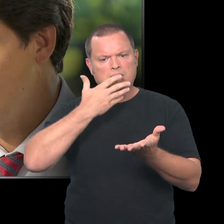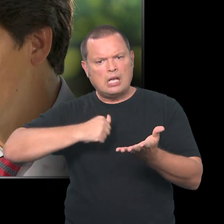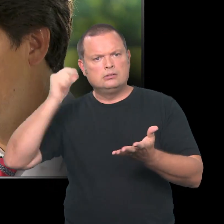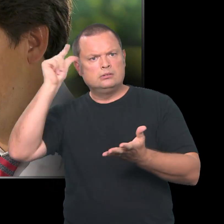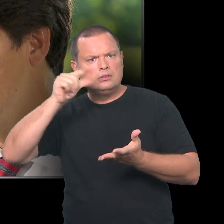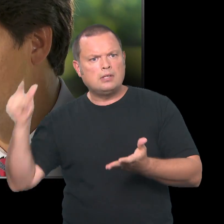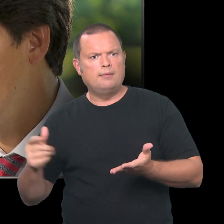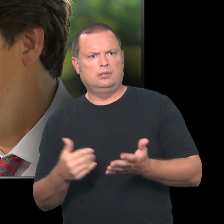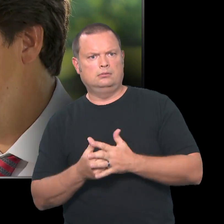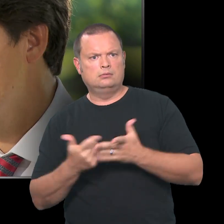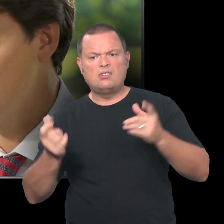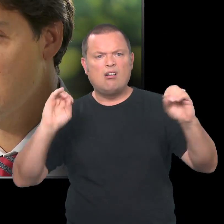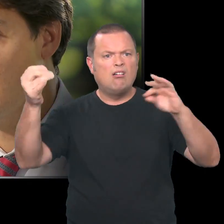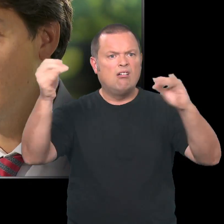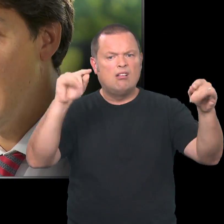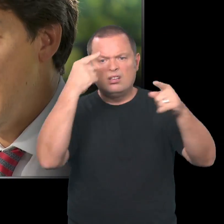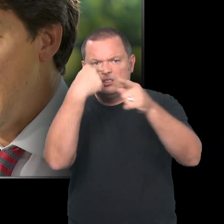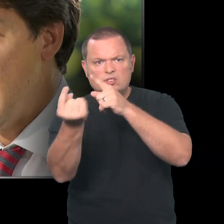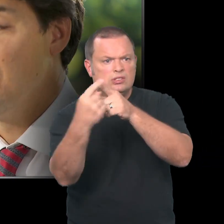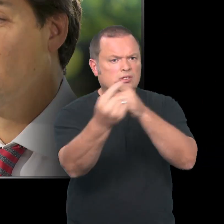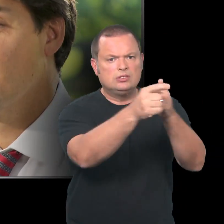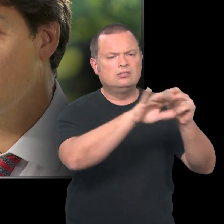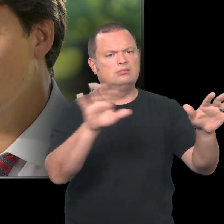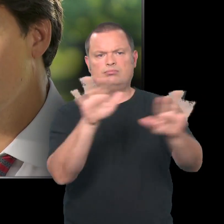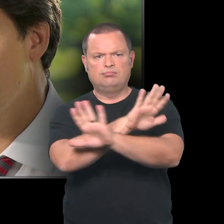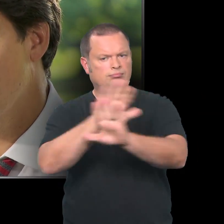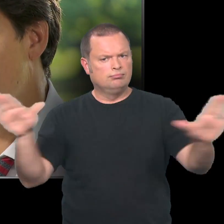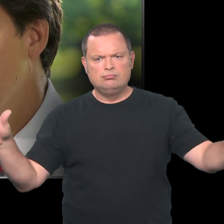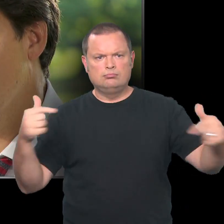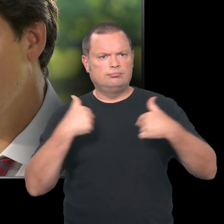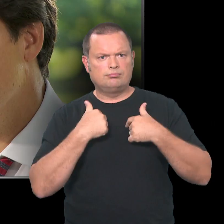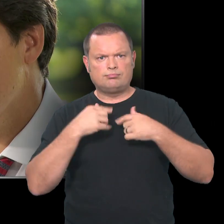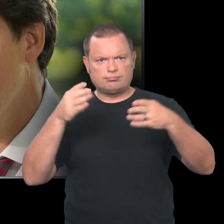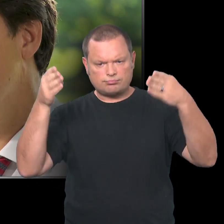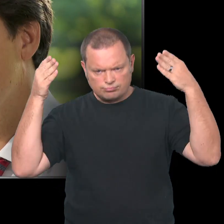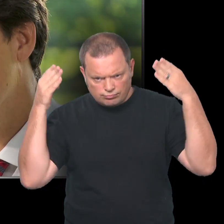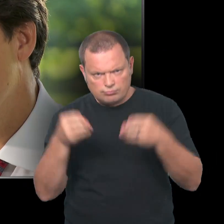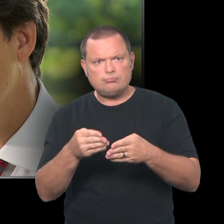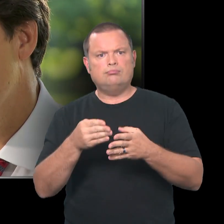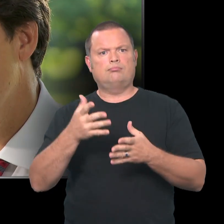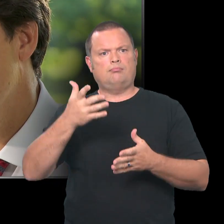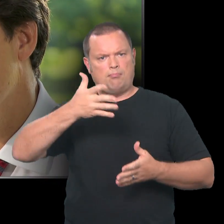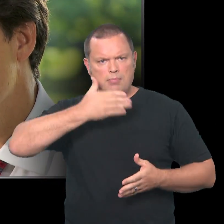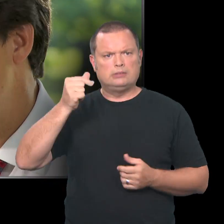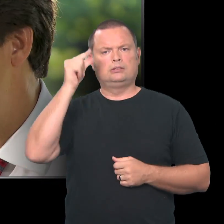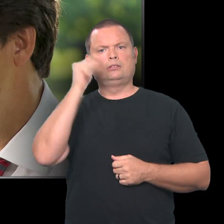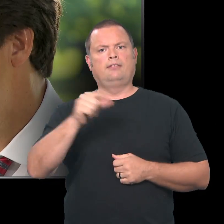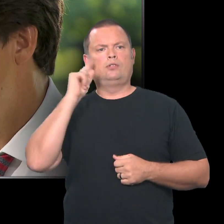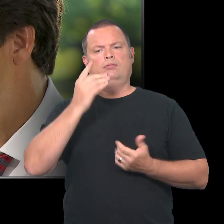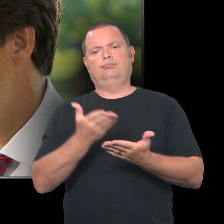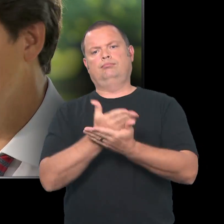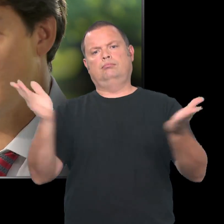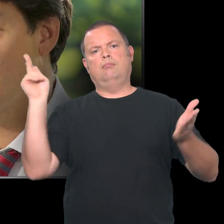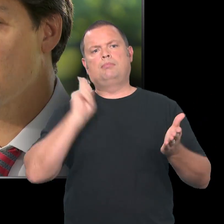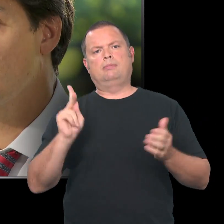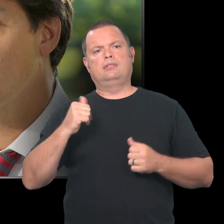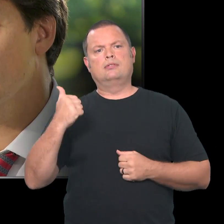And I'm going to let pundits calculate what the different odds of this are, I am looking forward to forming a strong government